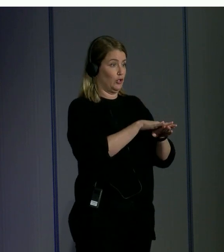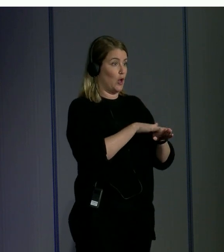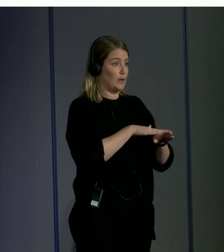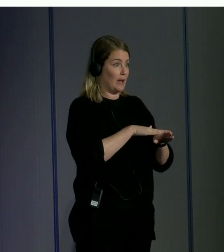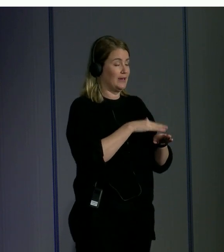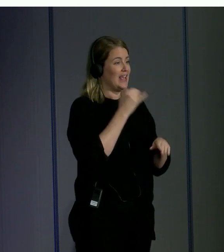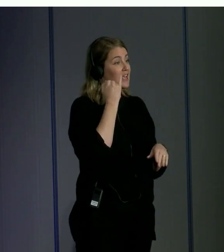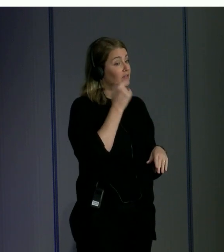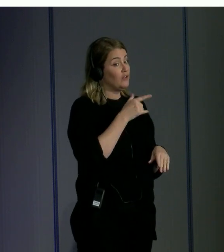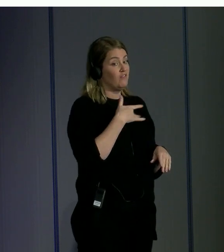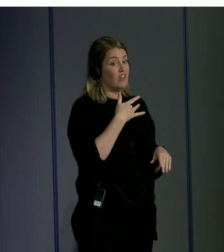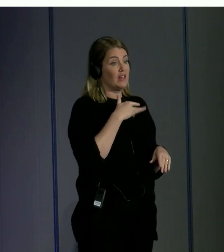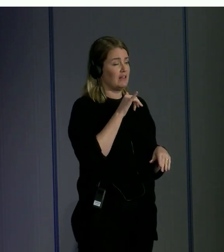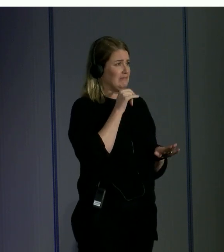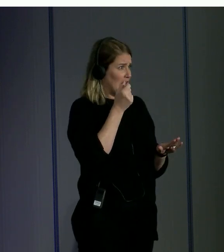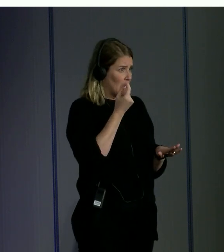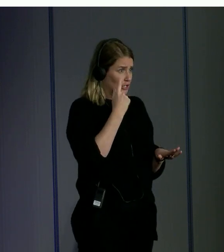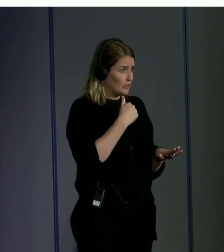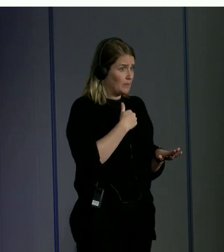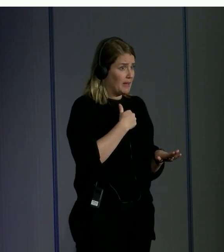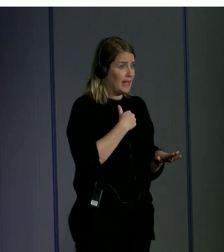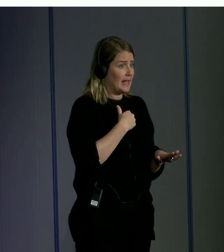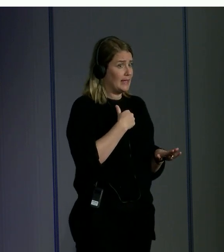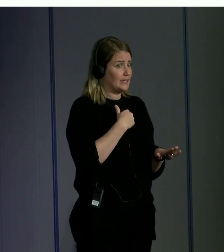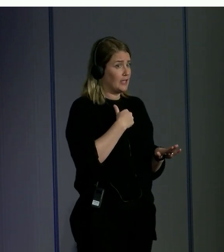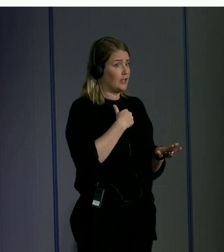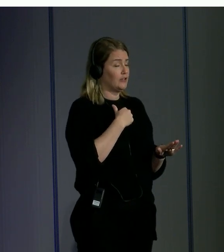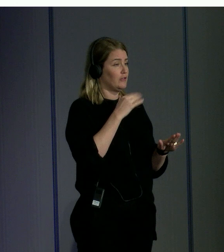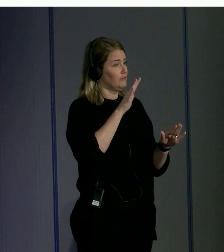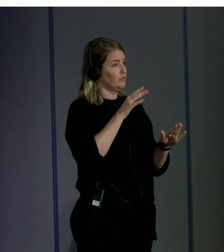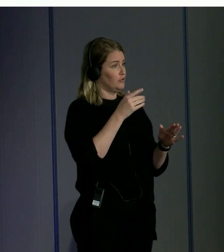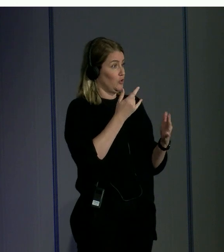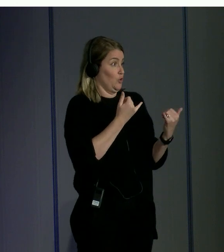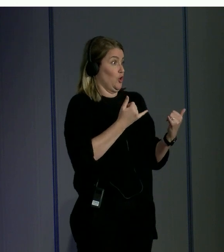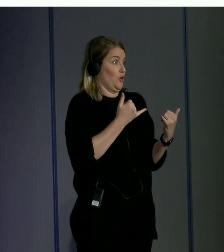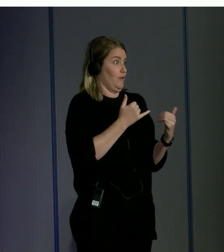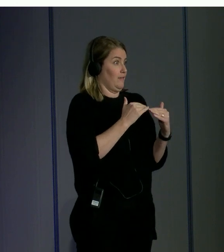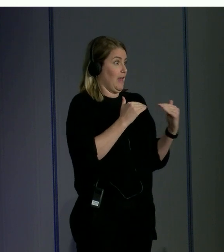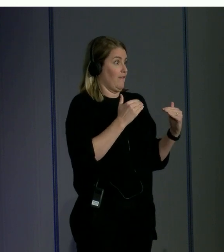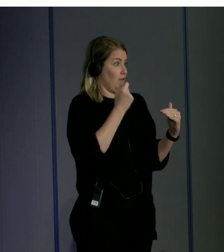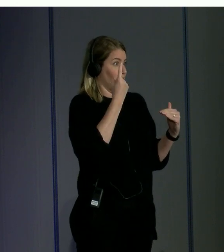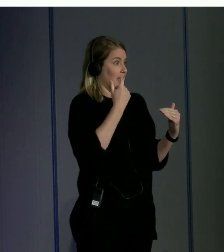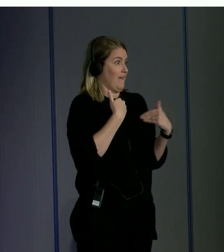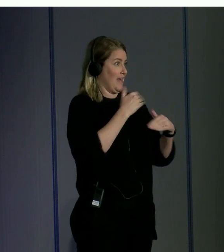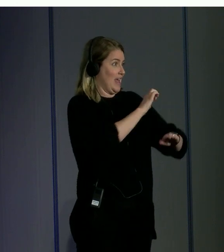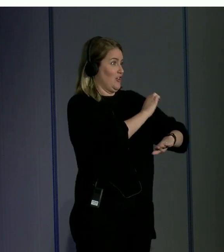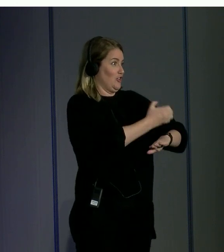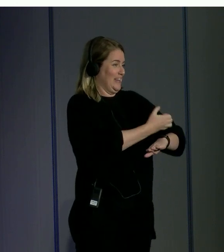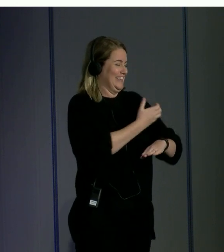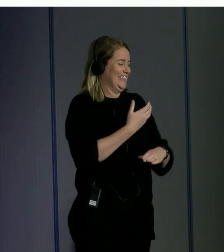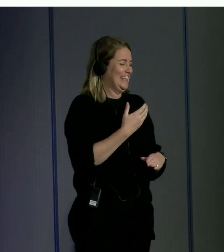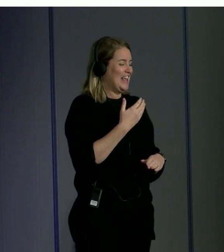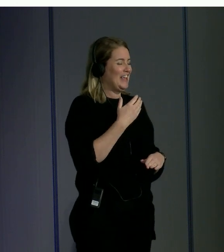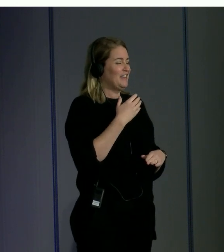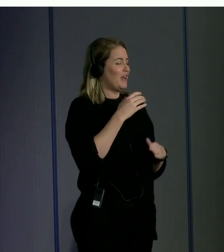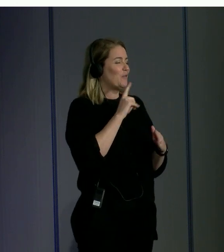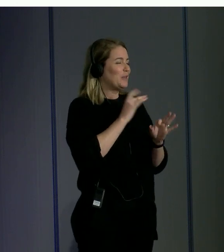If you feel you have not understood me, to the comprehension level you currently have engine for, that's really important thing.